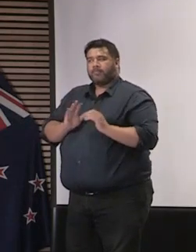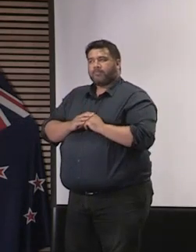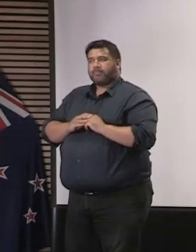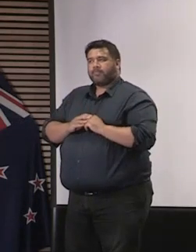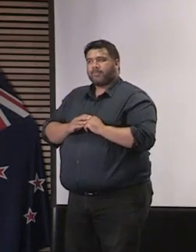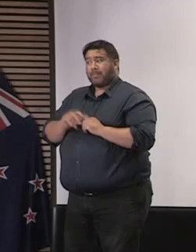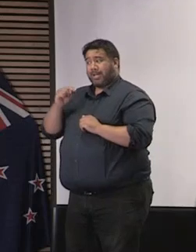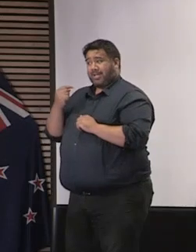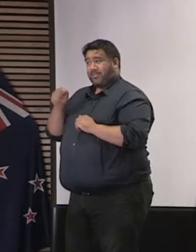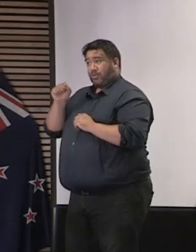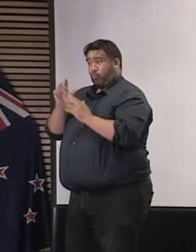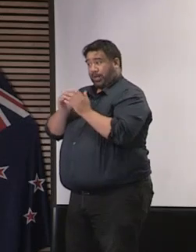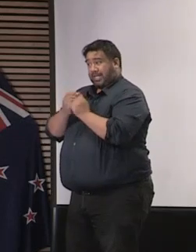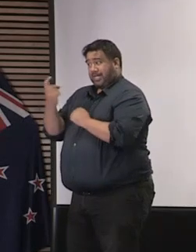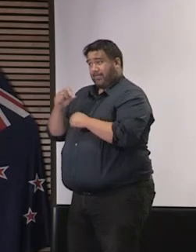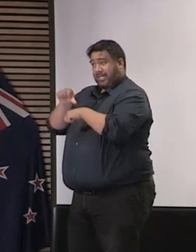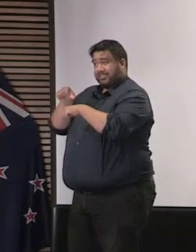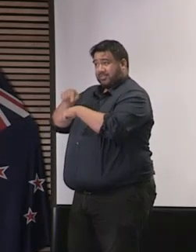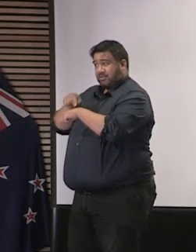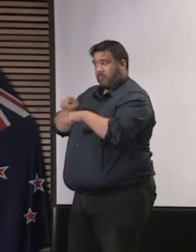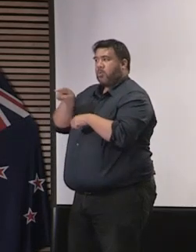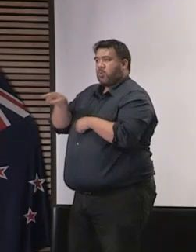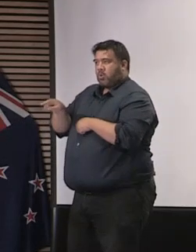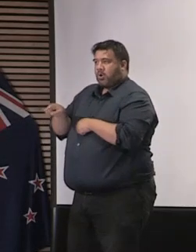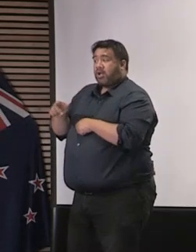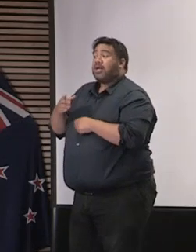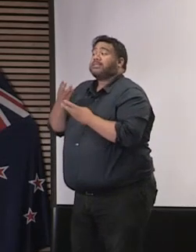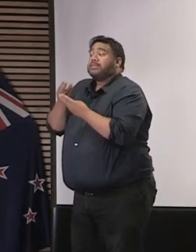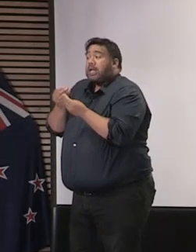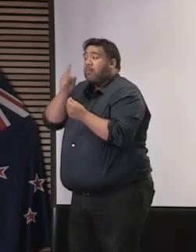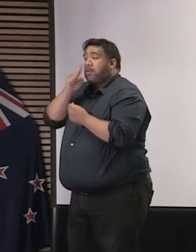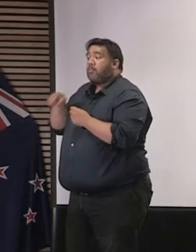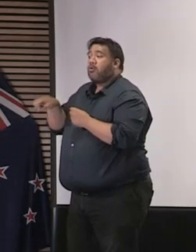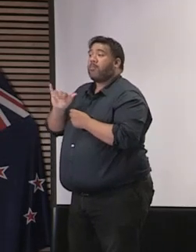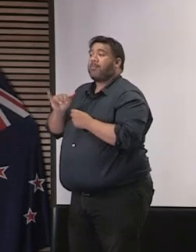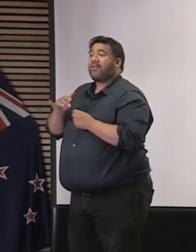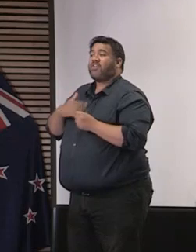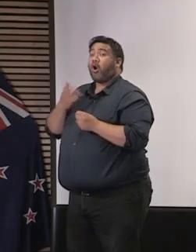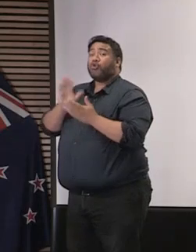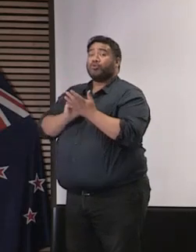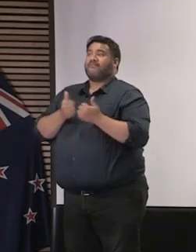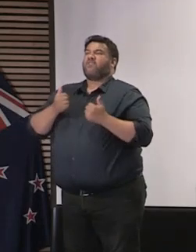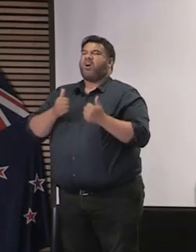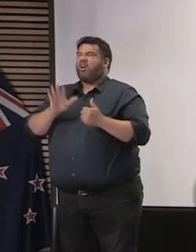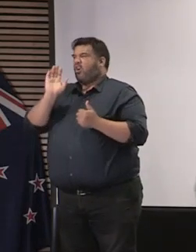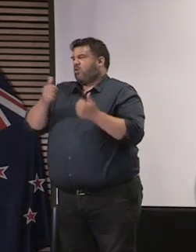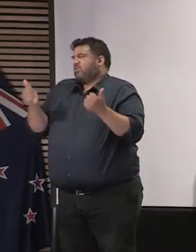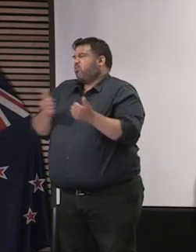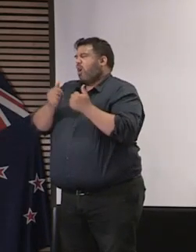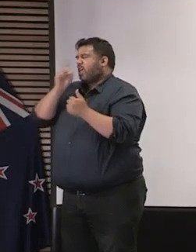resolving to keep making that difference. The situation with this weekend approaching -